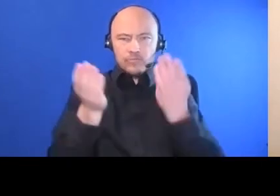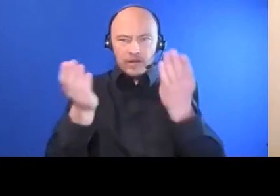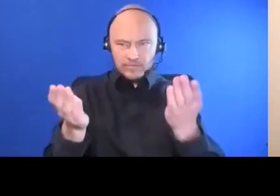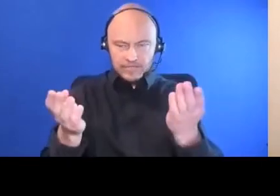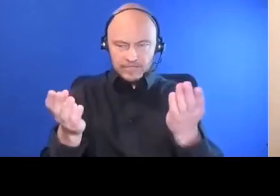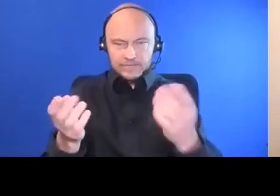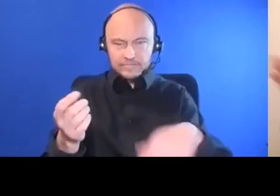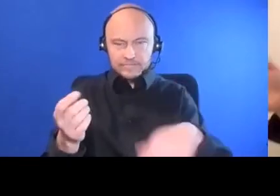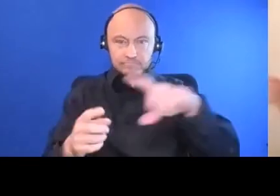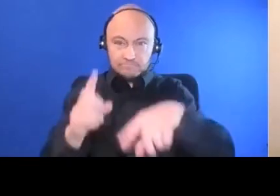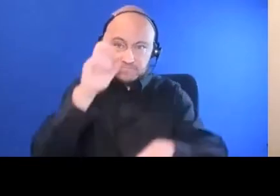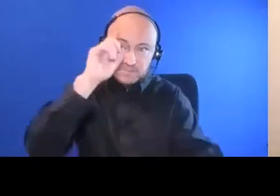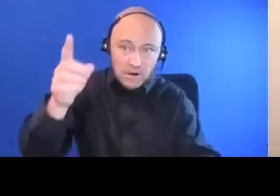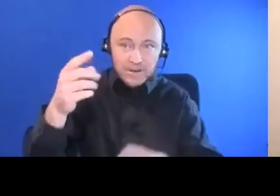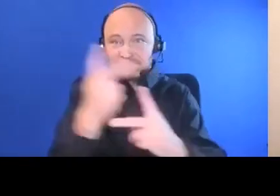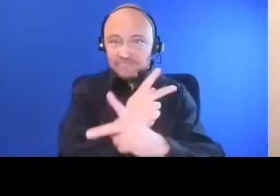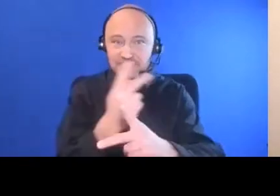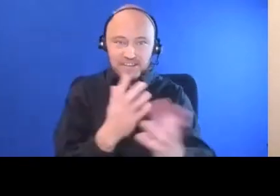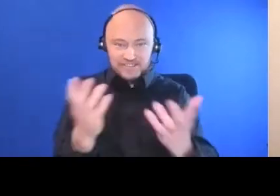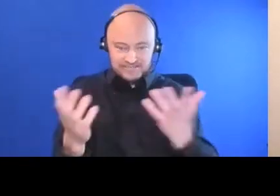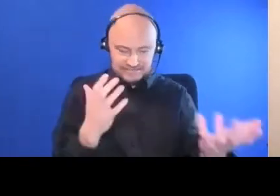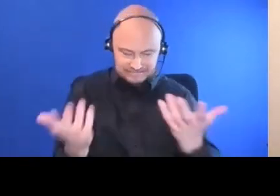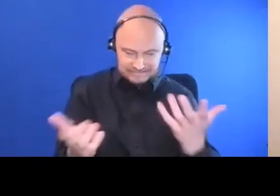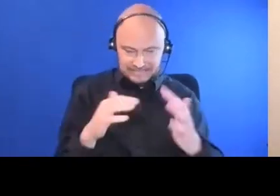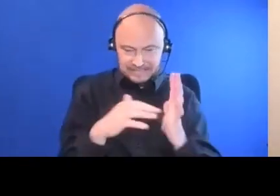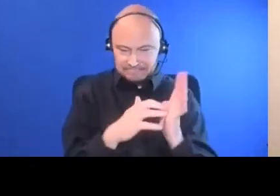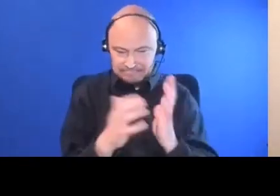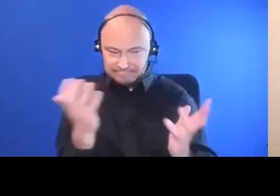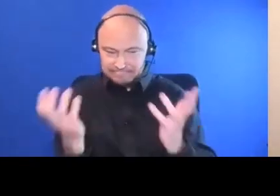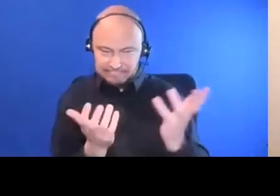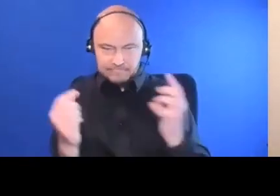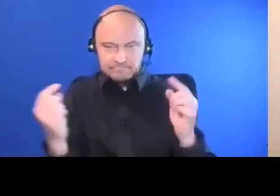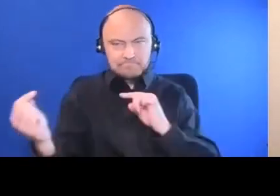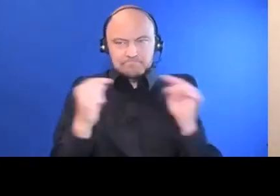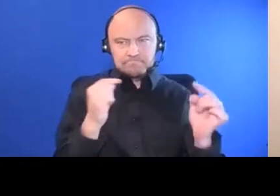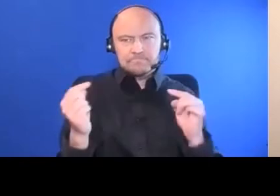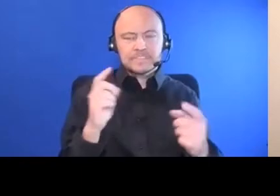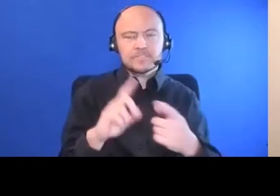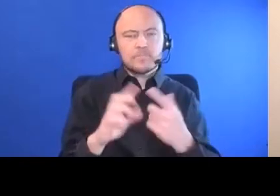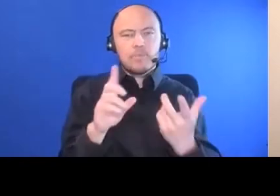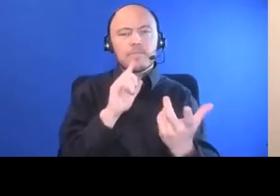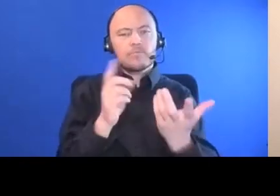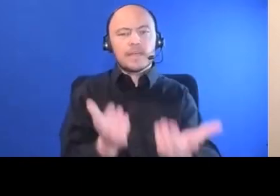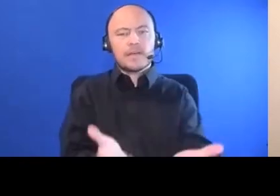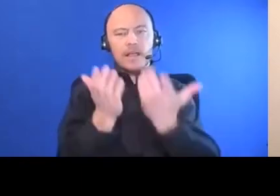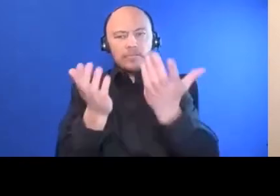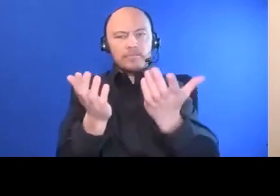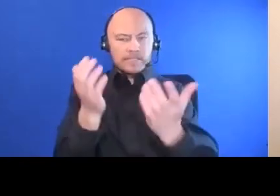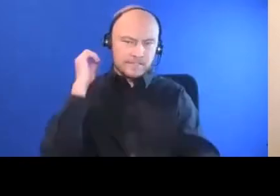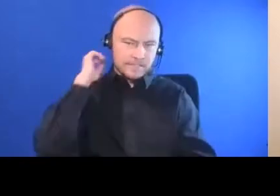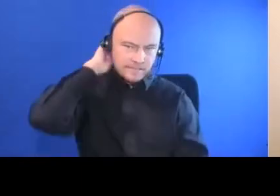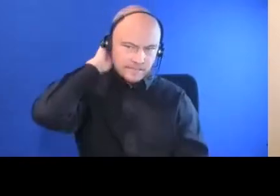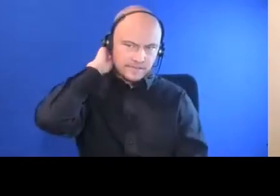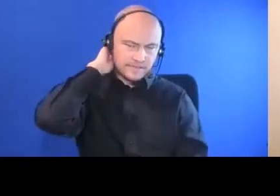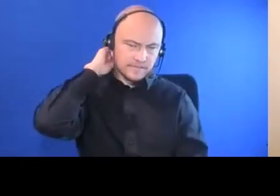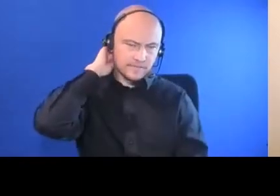you're smart, you can make it yourself. But I think that also suggests like one thing doesn't always lead to another